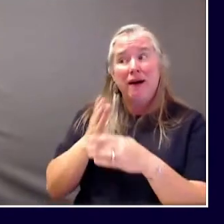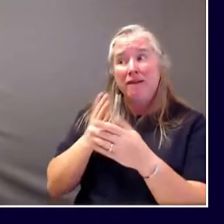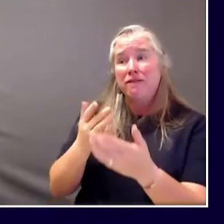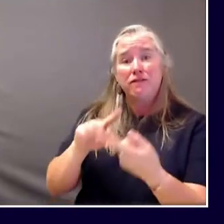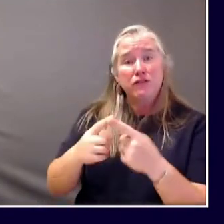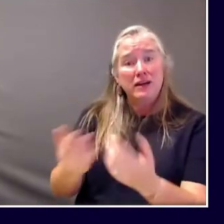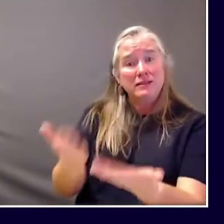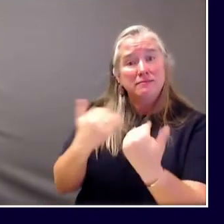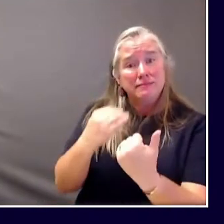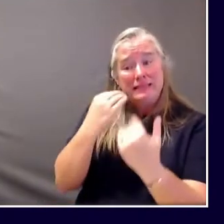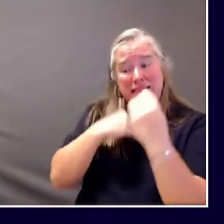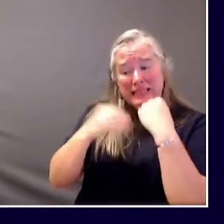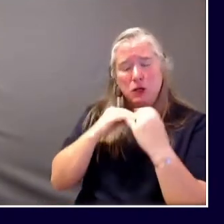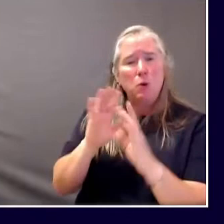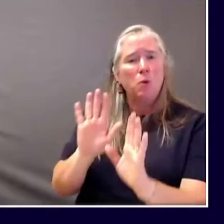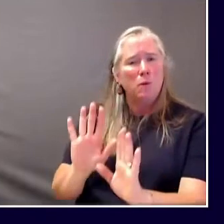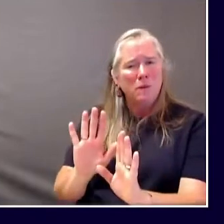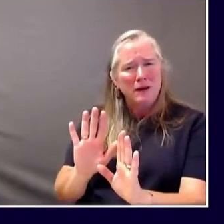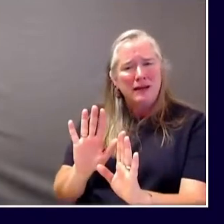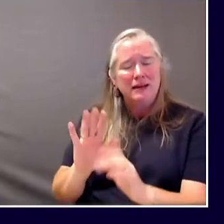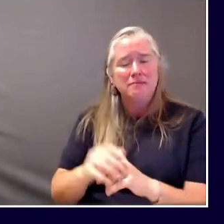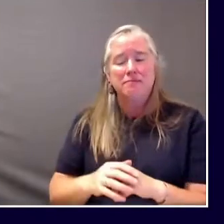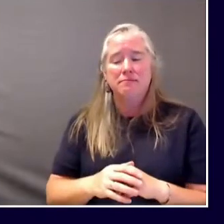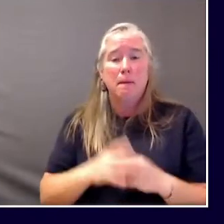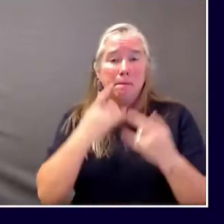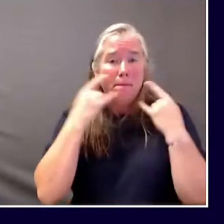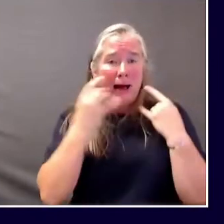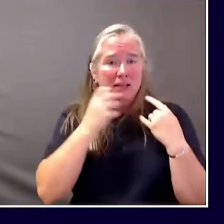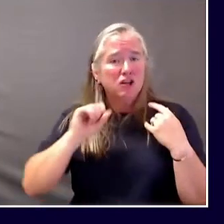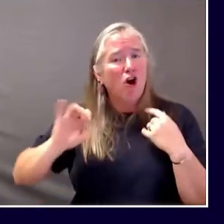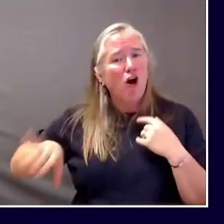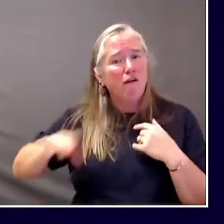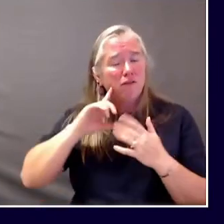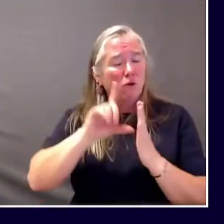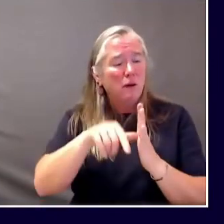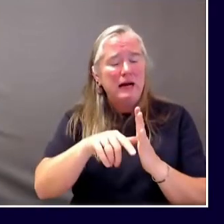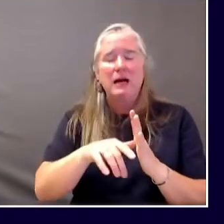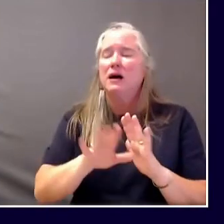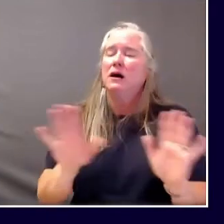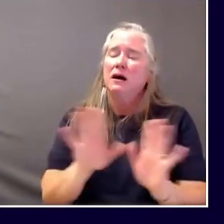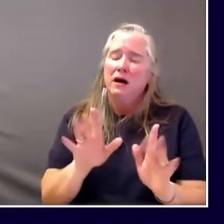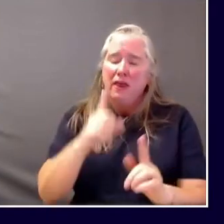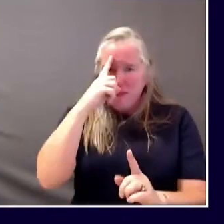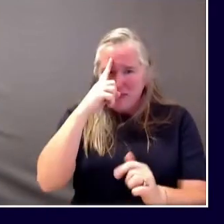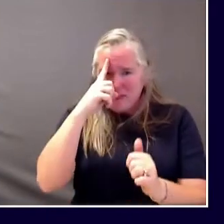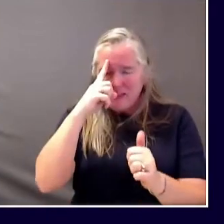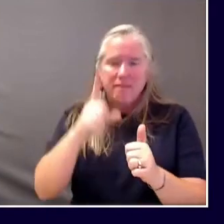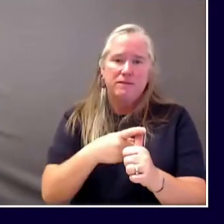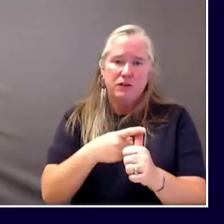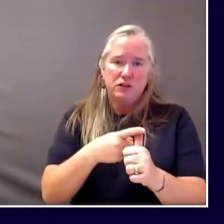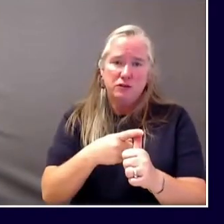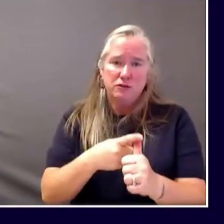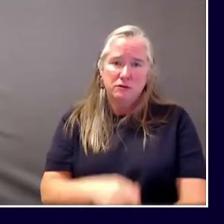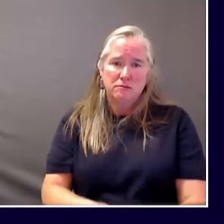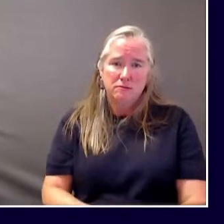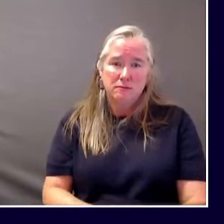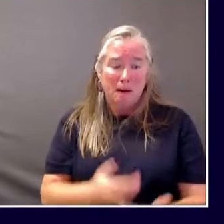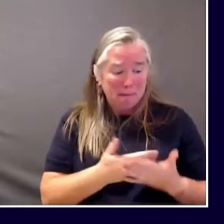mask off for an hour so anytime before you decide to do that I